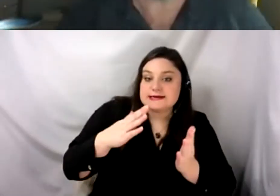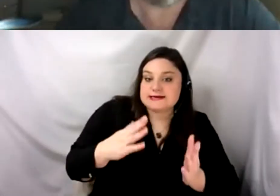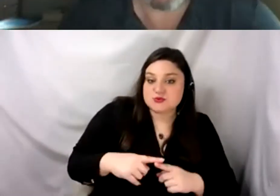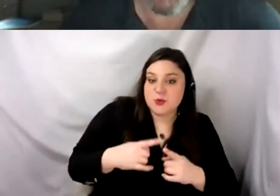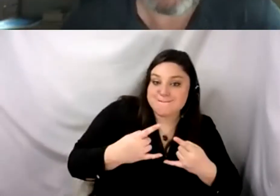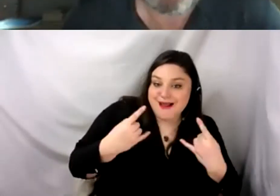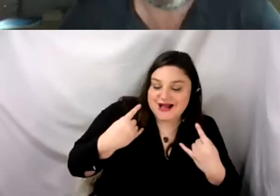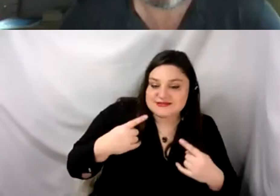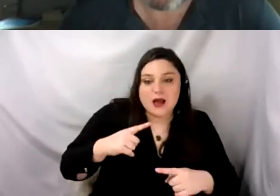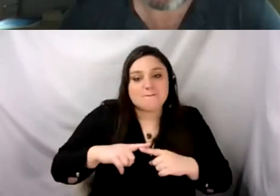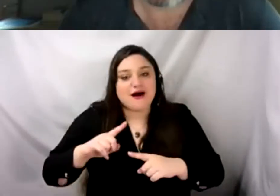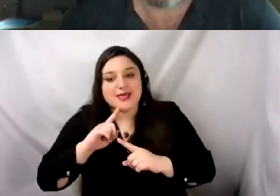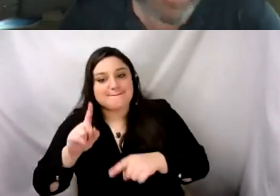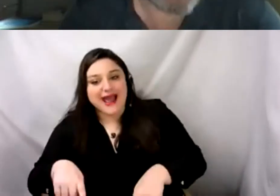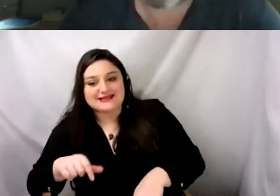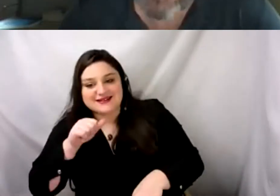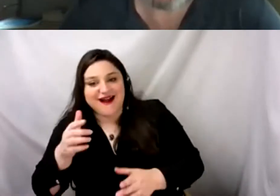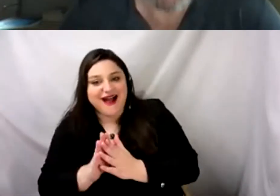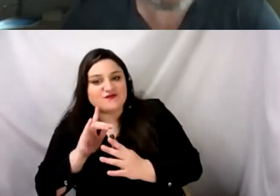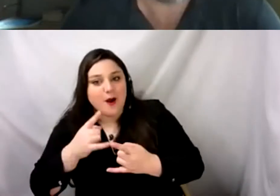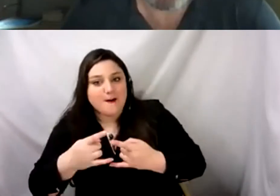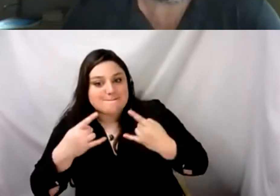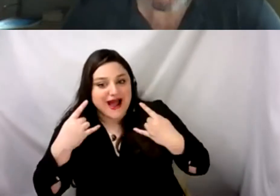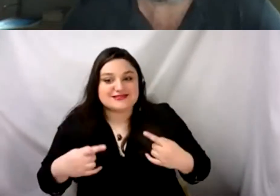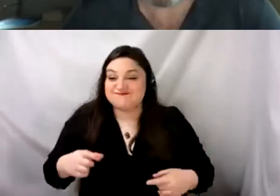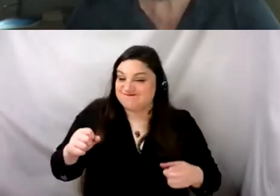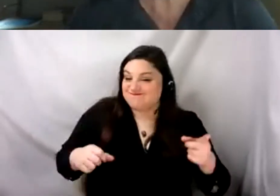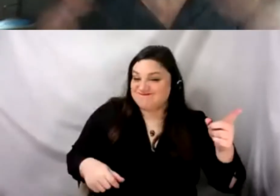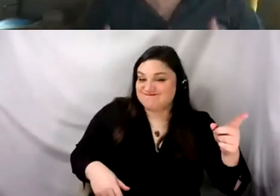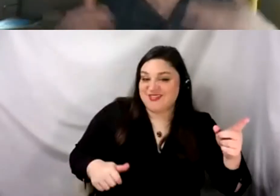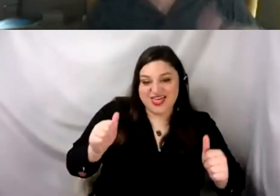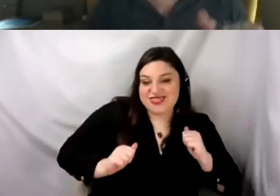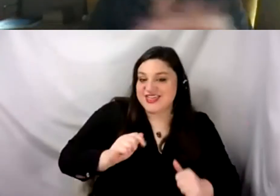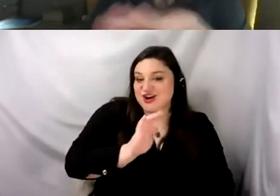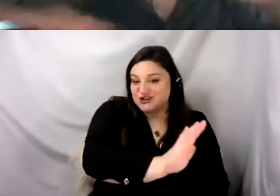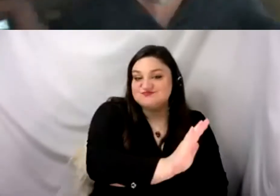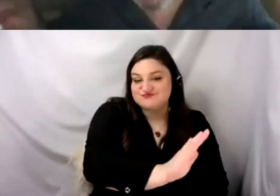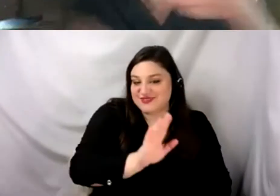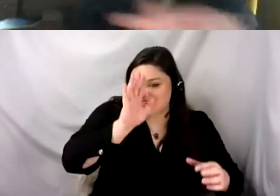Is up to them. Up to -- everybody has to do the basic. Each organization